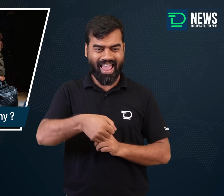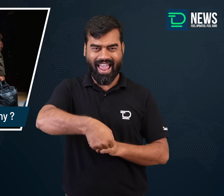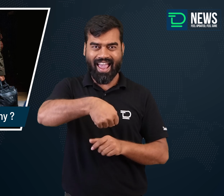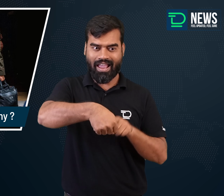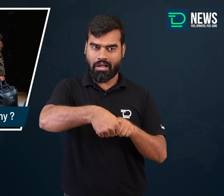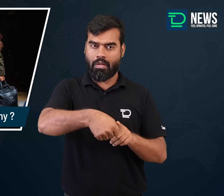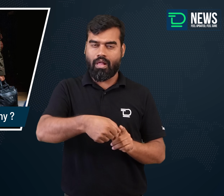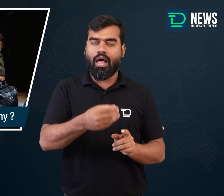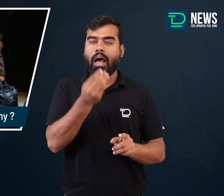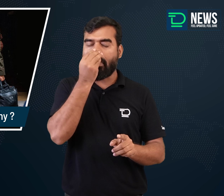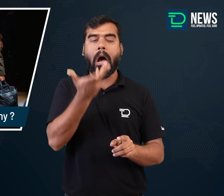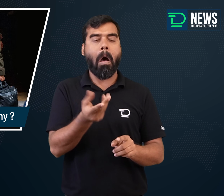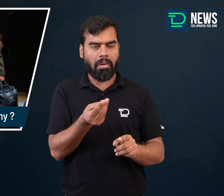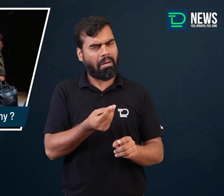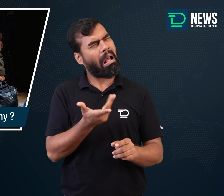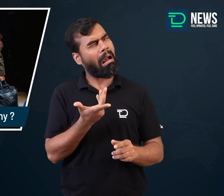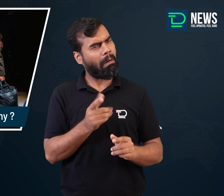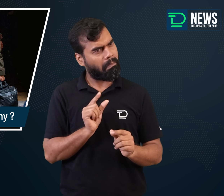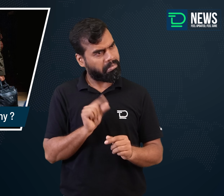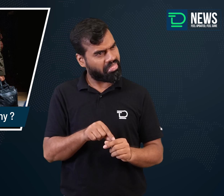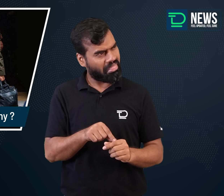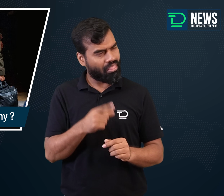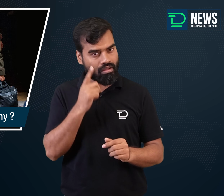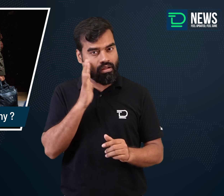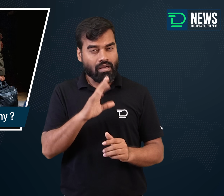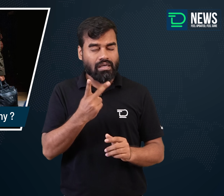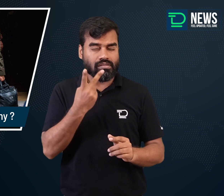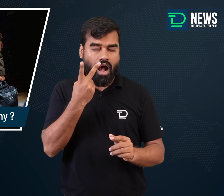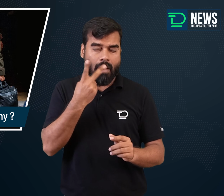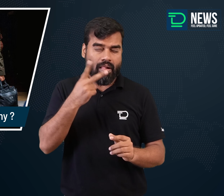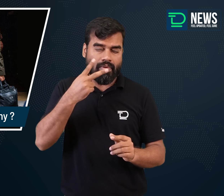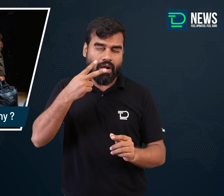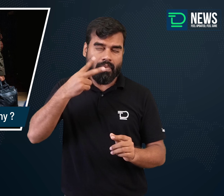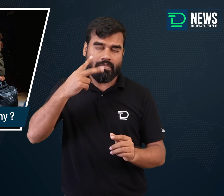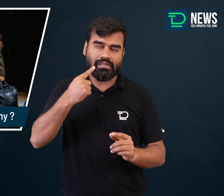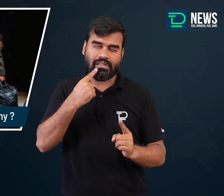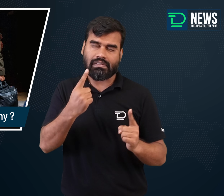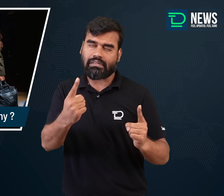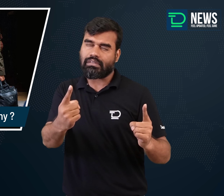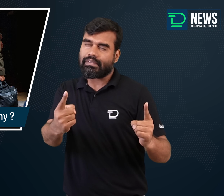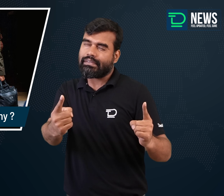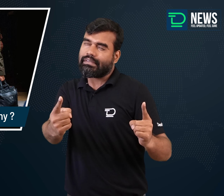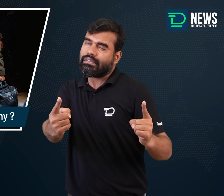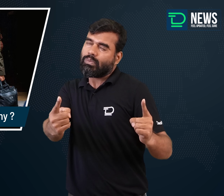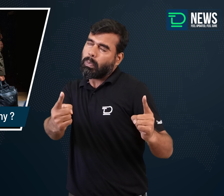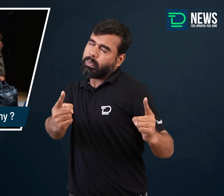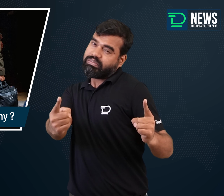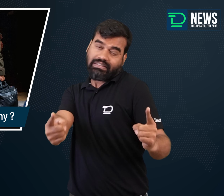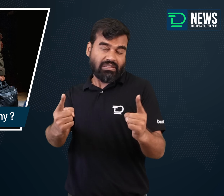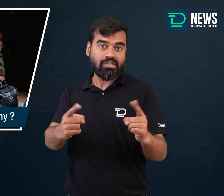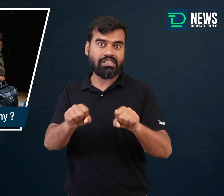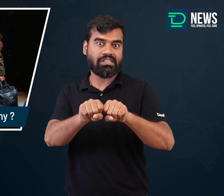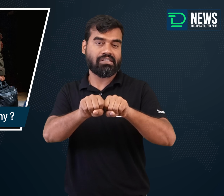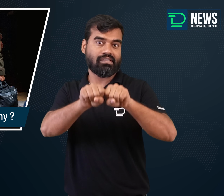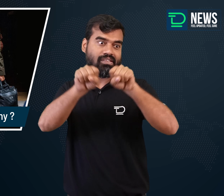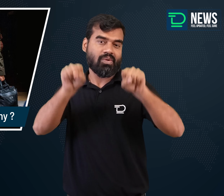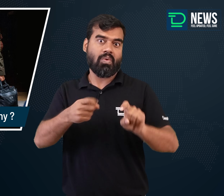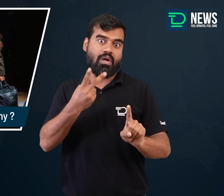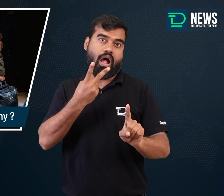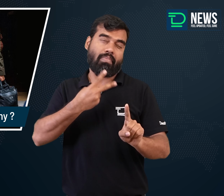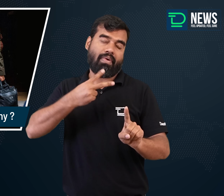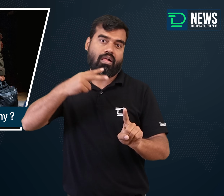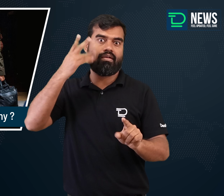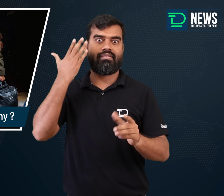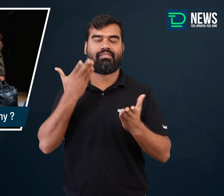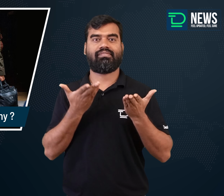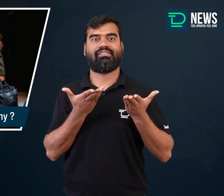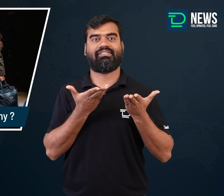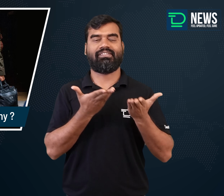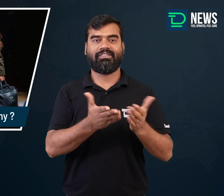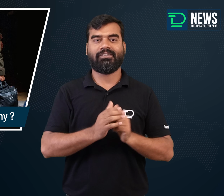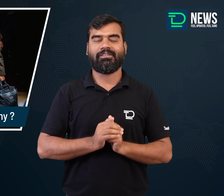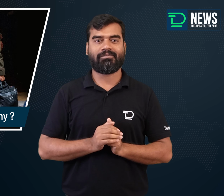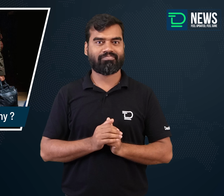So this is a highly sensible and securable suitcase.